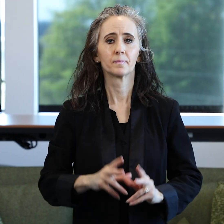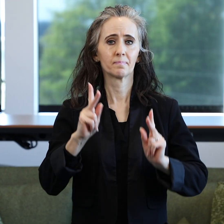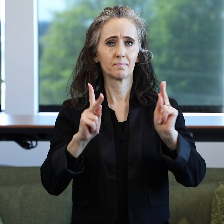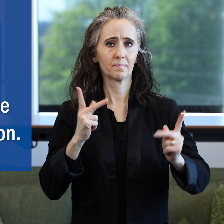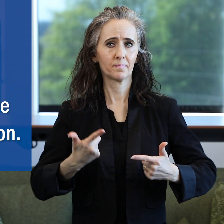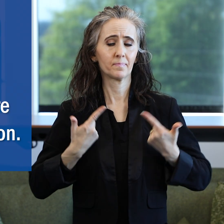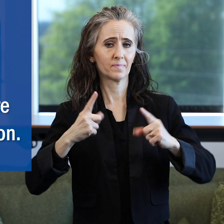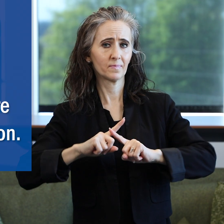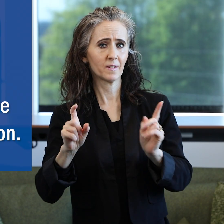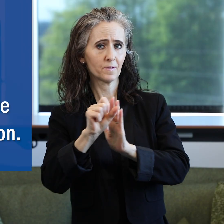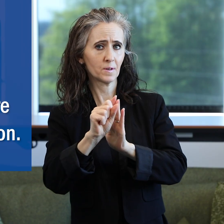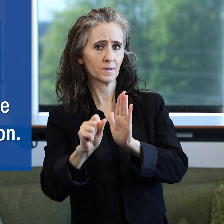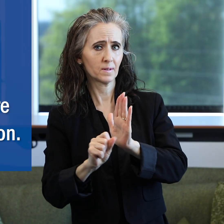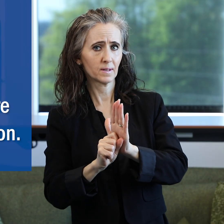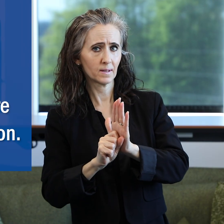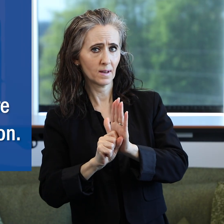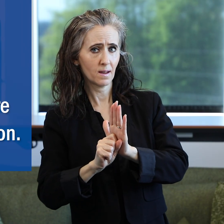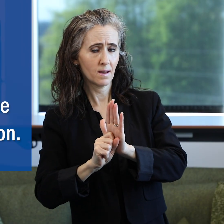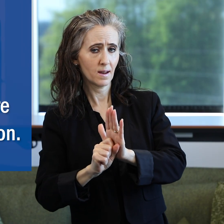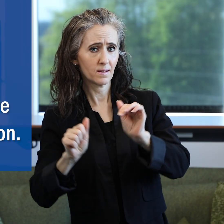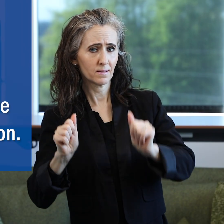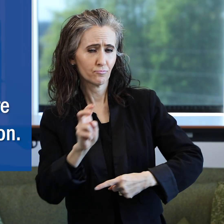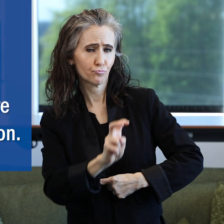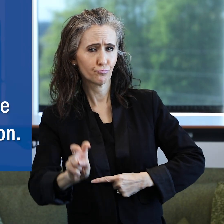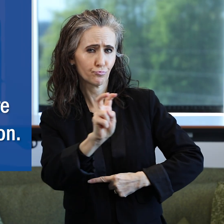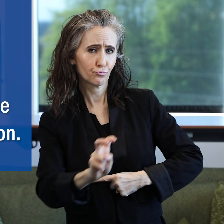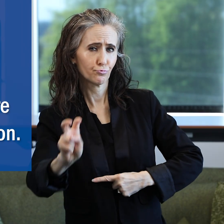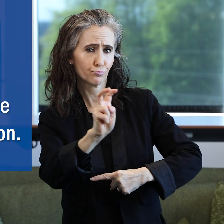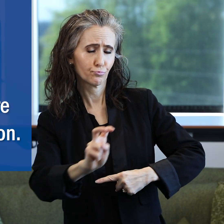People from other states can get abortion care in Washington.